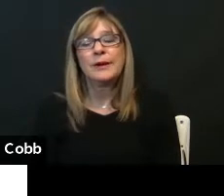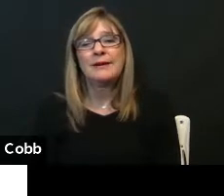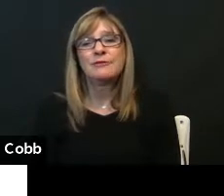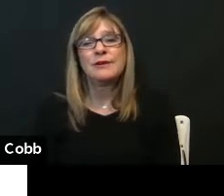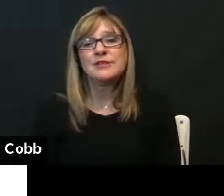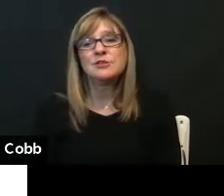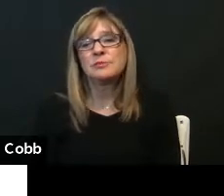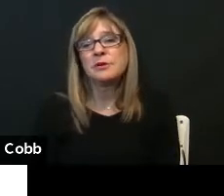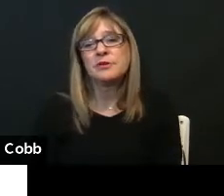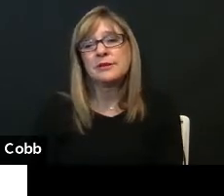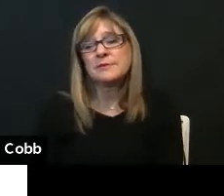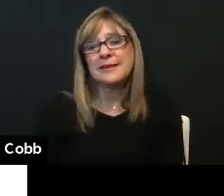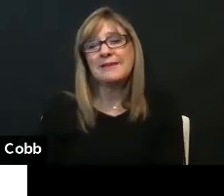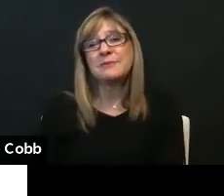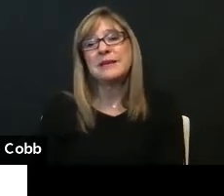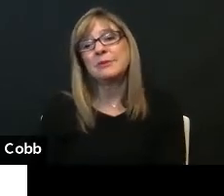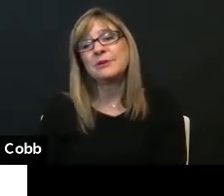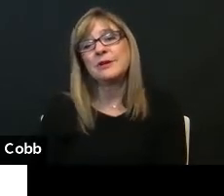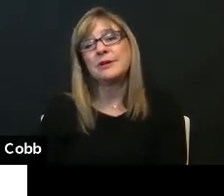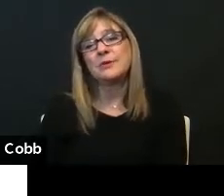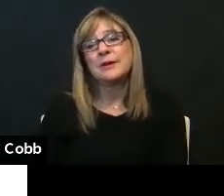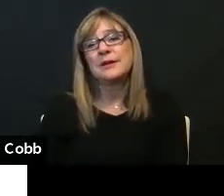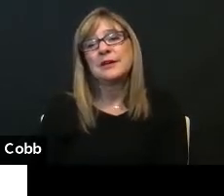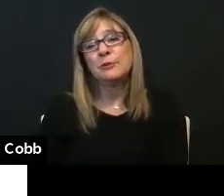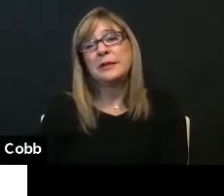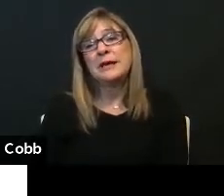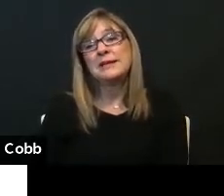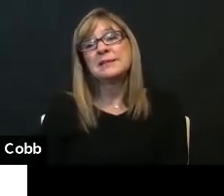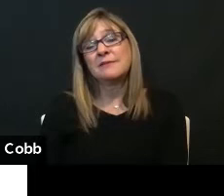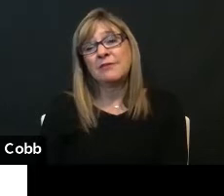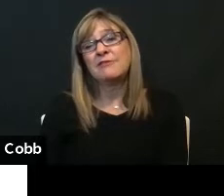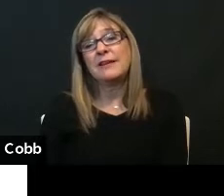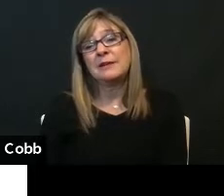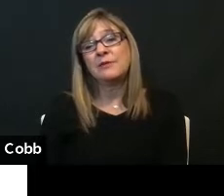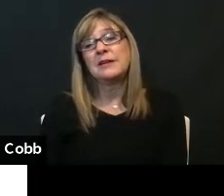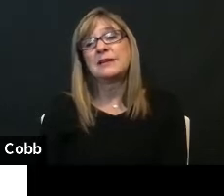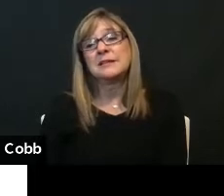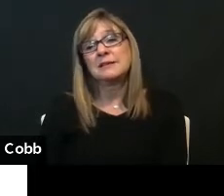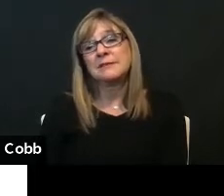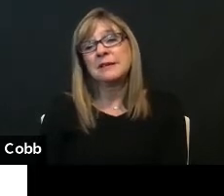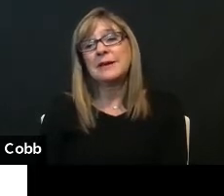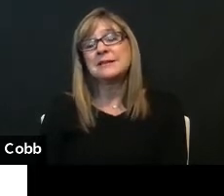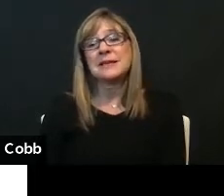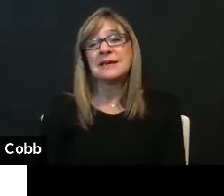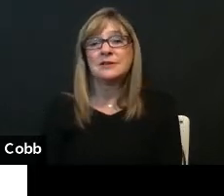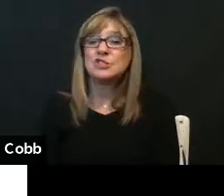we have regional programs and they haven't been able to go, it will be nice that they finally get back together,